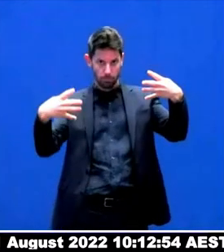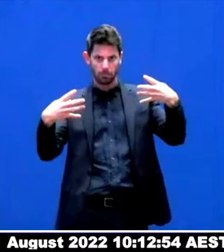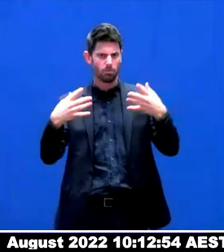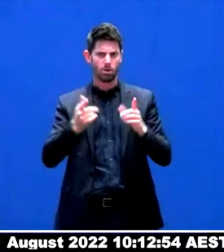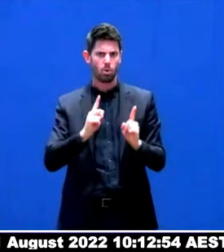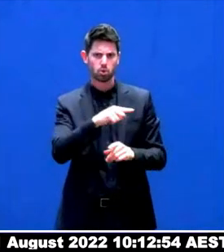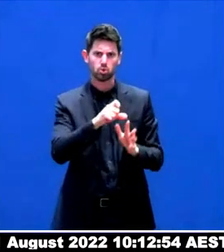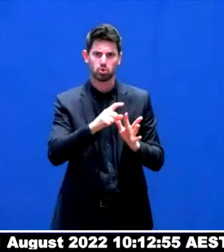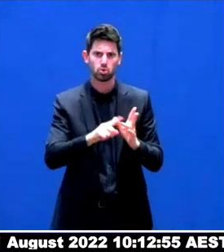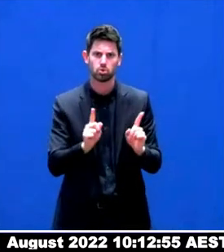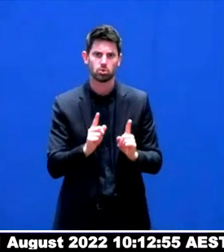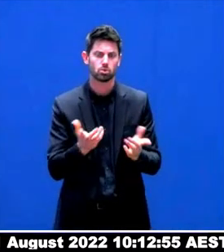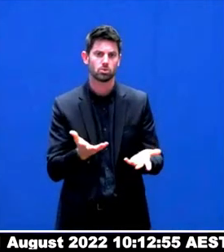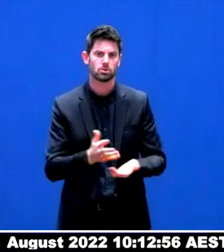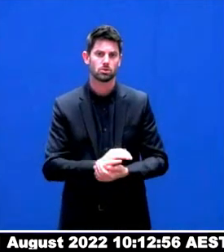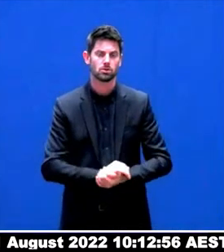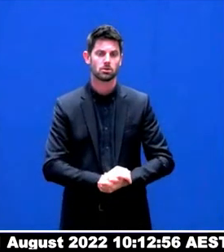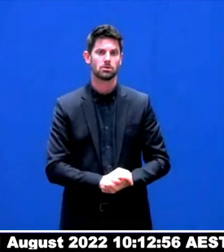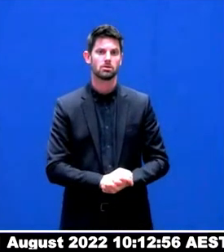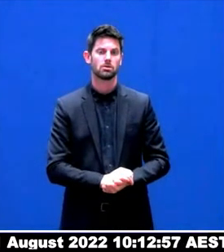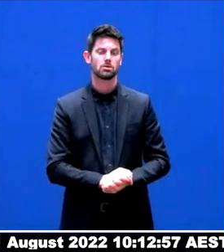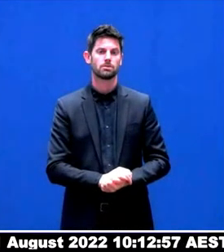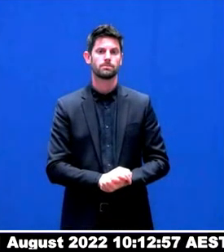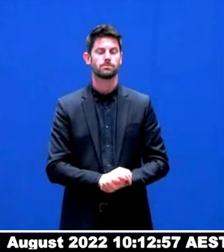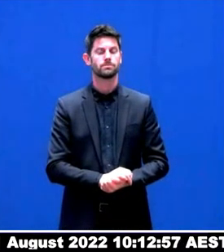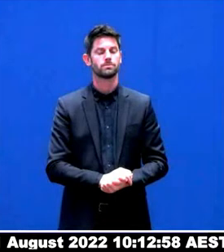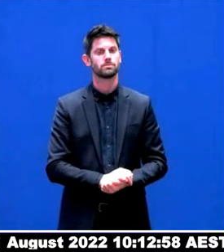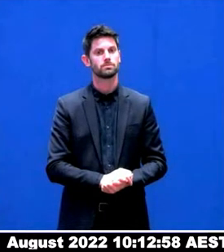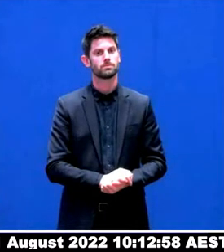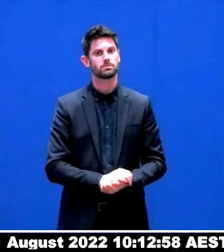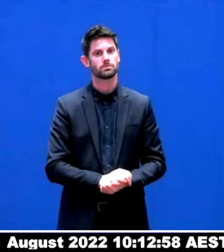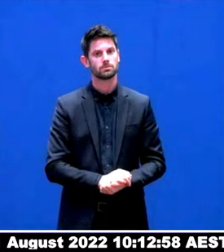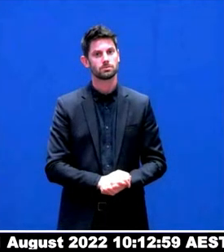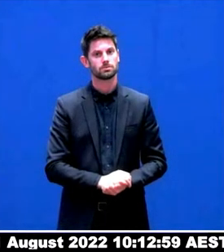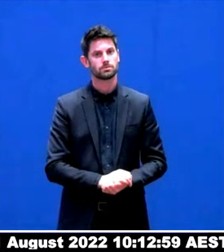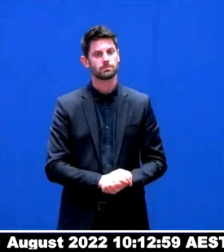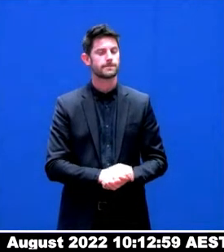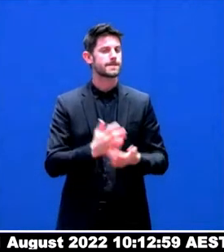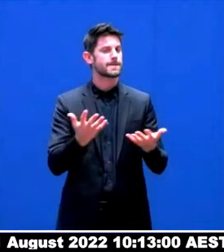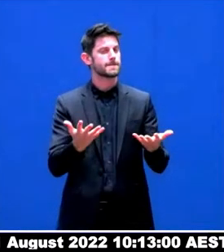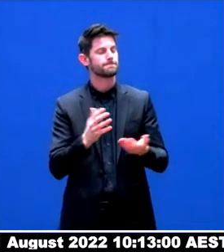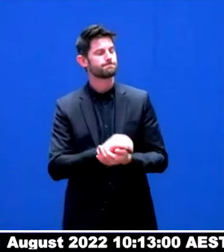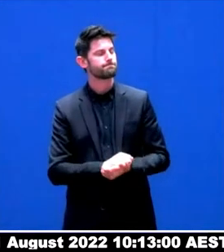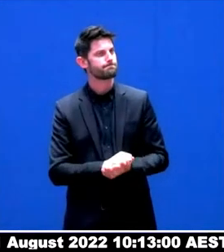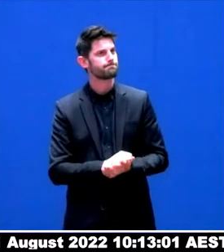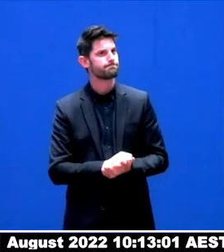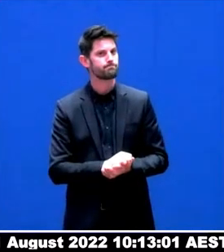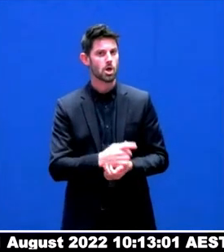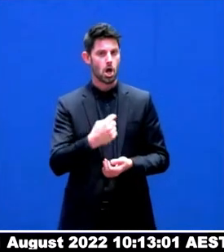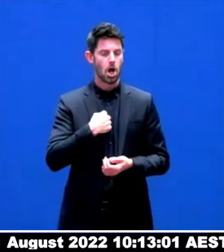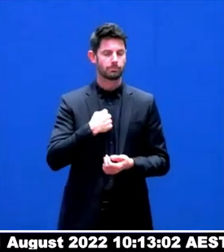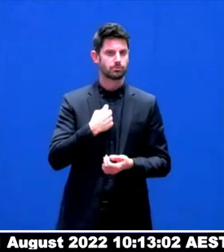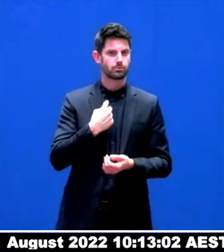I wouldn't like - I don't know the complete answer to that question, I